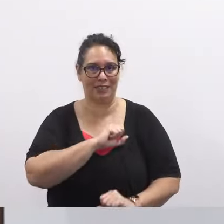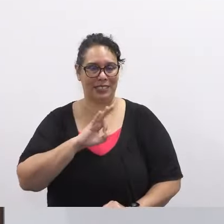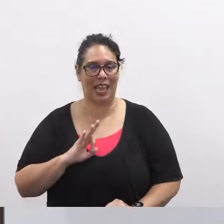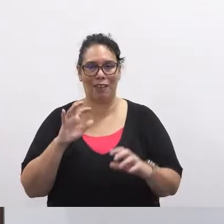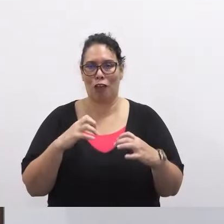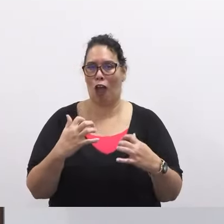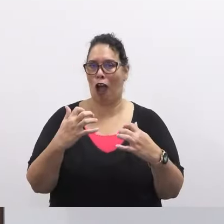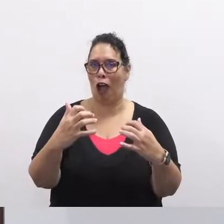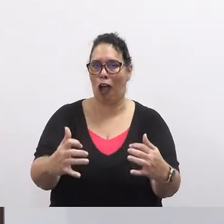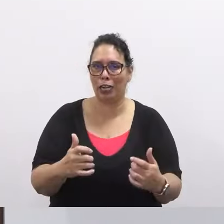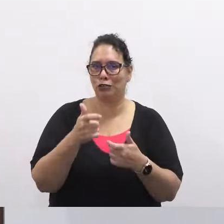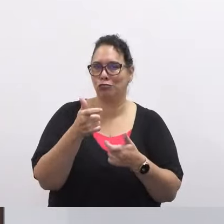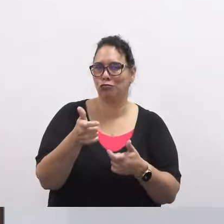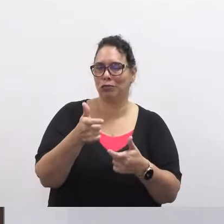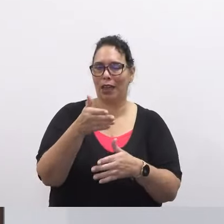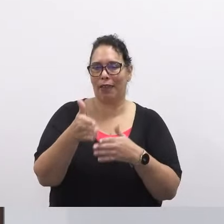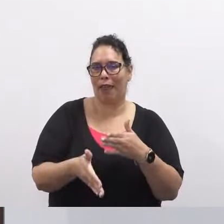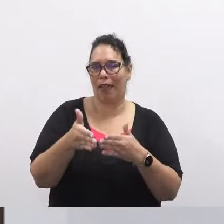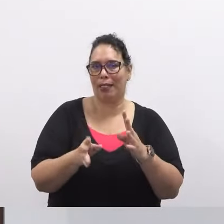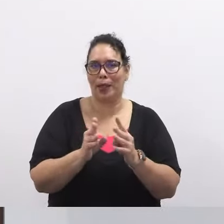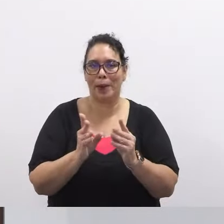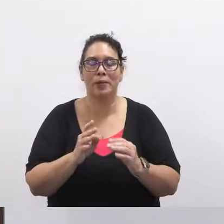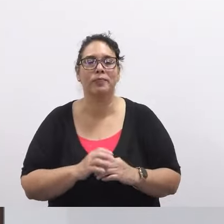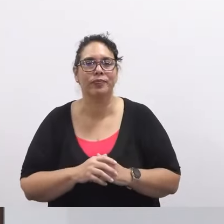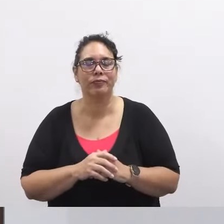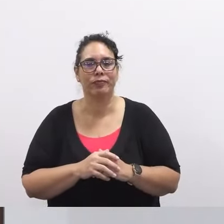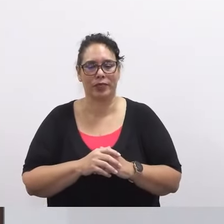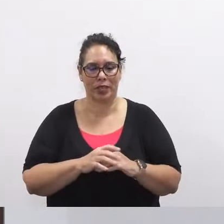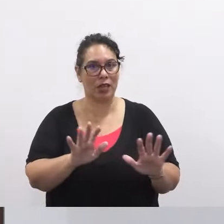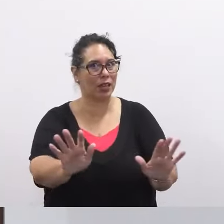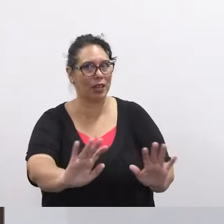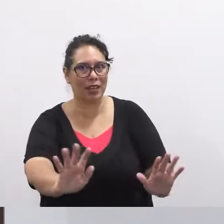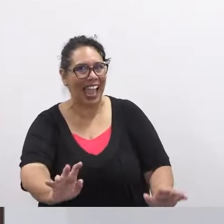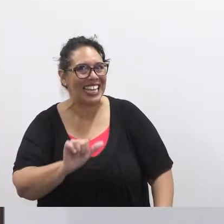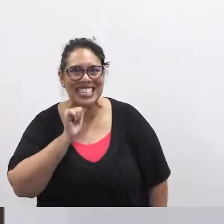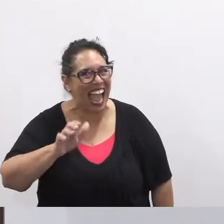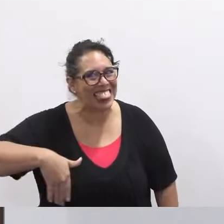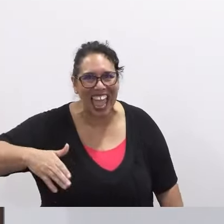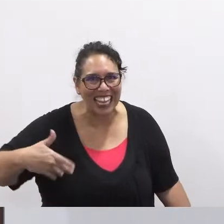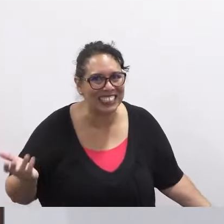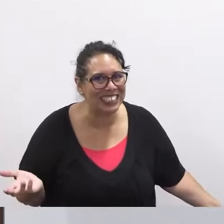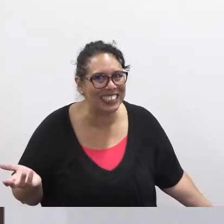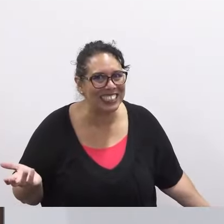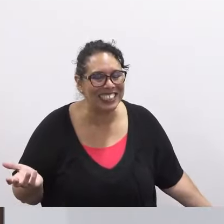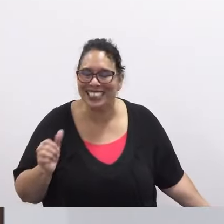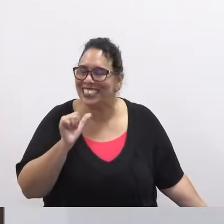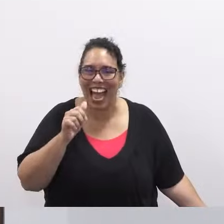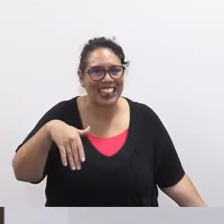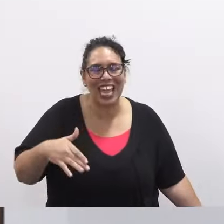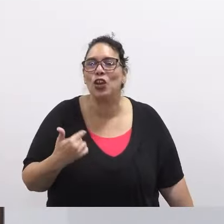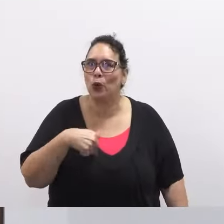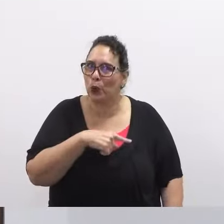to the tail end of this board meeting. So I'll attempt to not- - It's not that late, Mr. Miranda. We've been here- - This is not a late one oh. ... way later than.